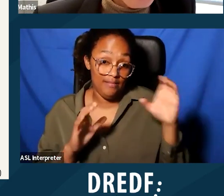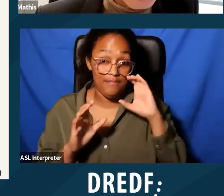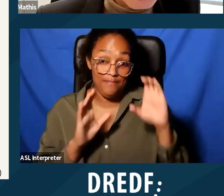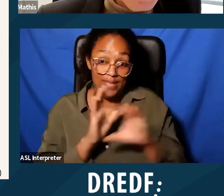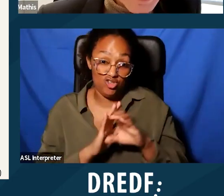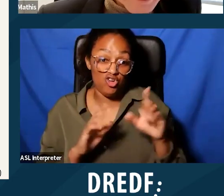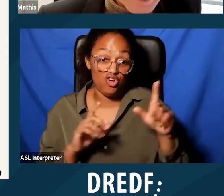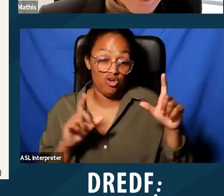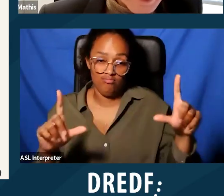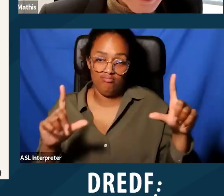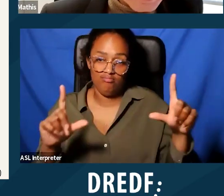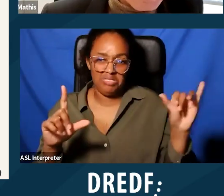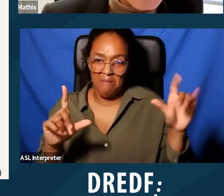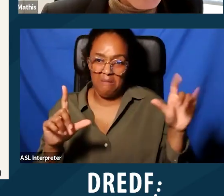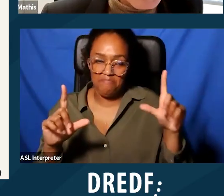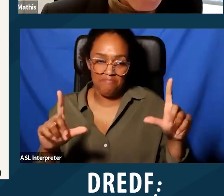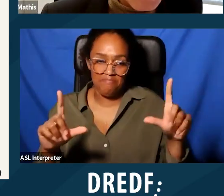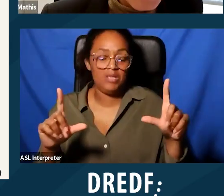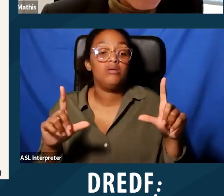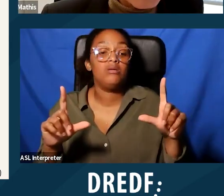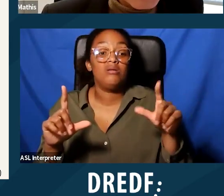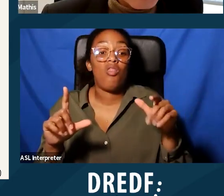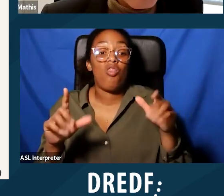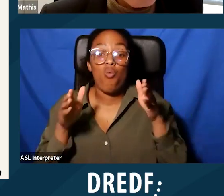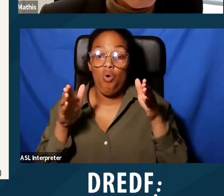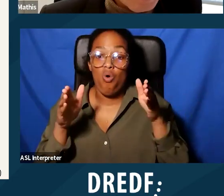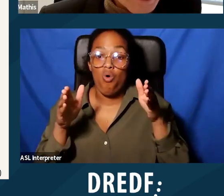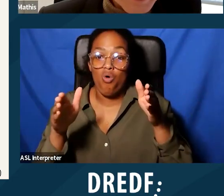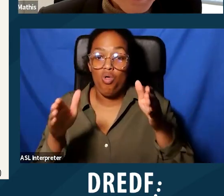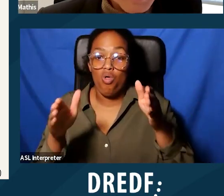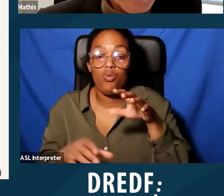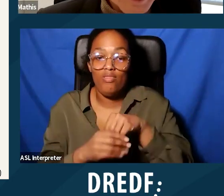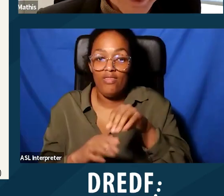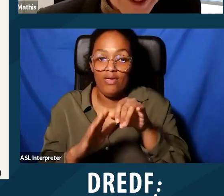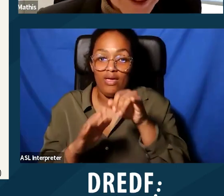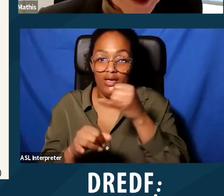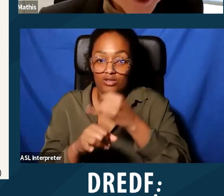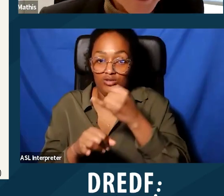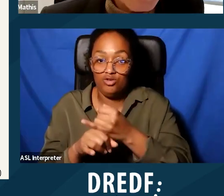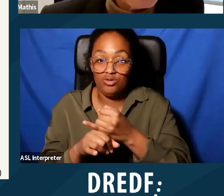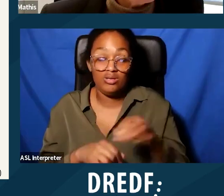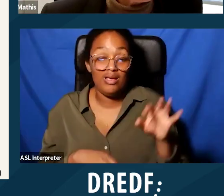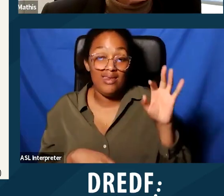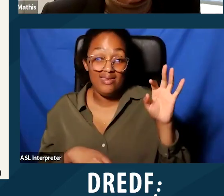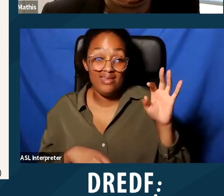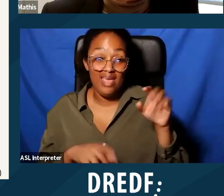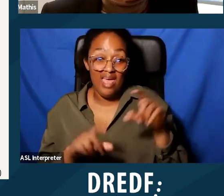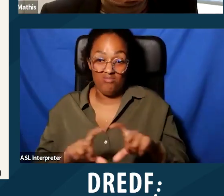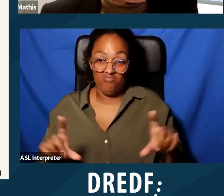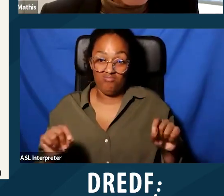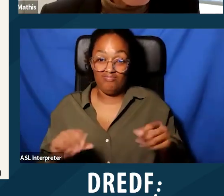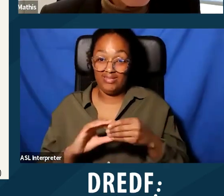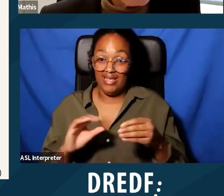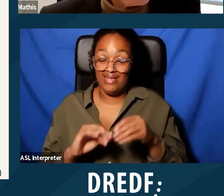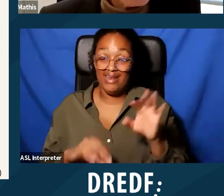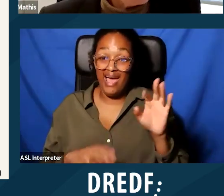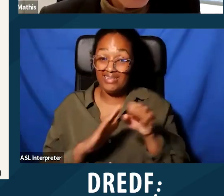Okay. And here, again, is a picture of that hall in that institution, and it says "Nine states say